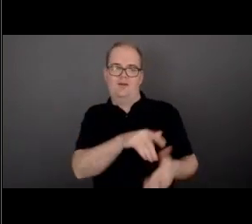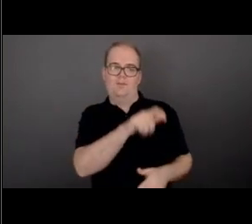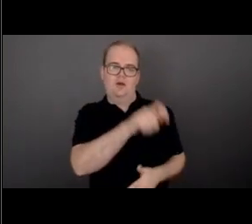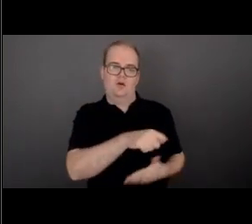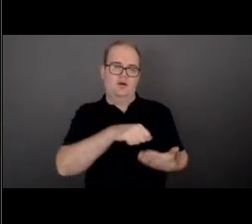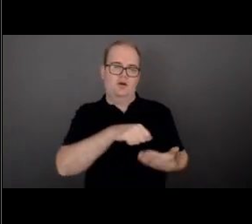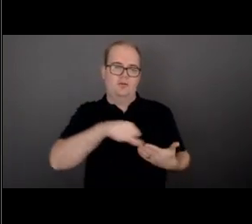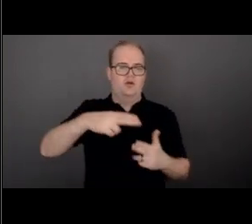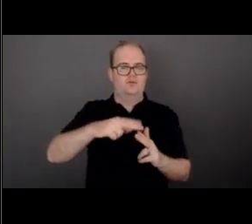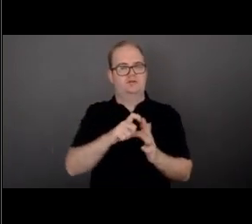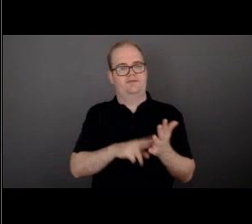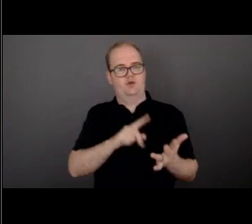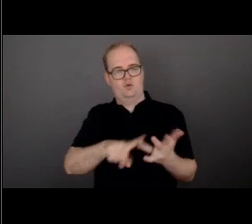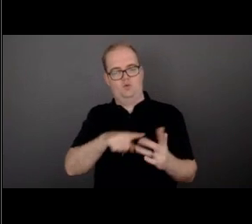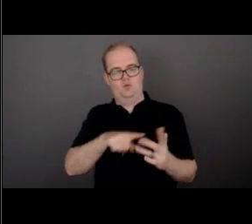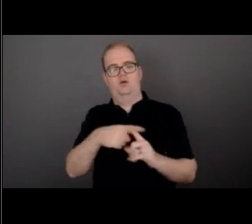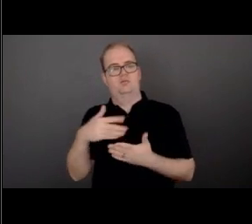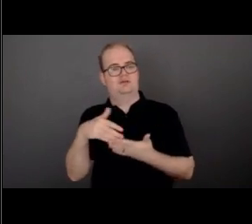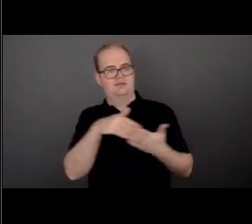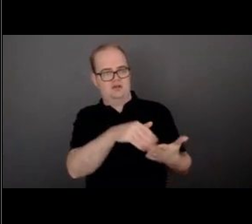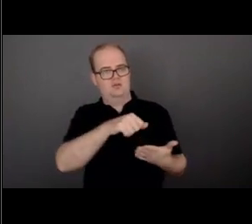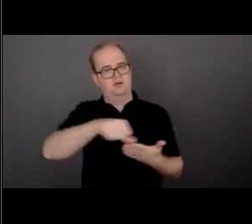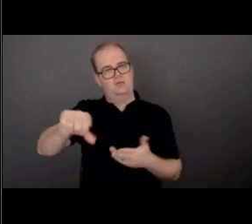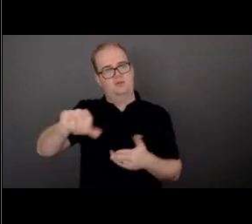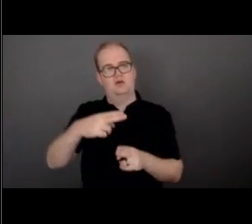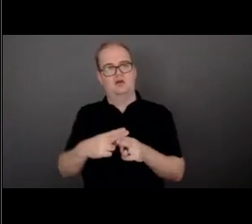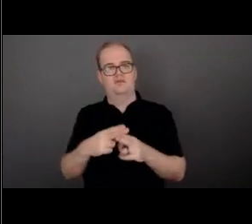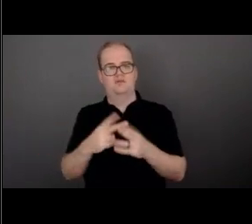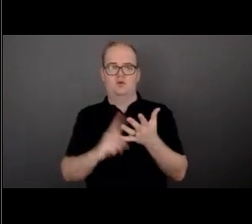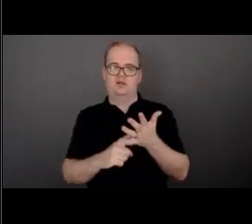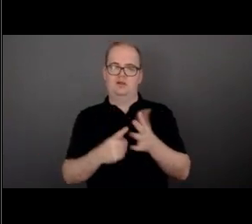clients apply for a Legal Aid grant of aid form.